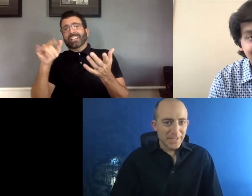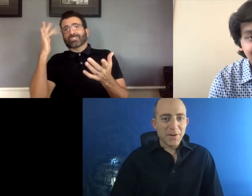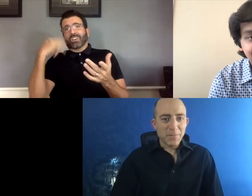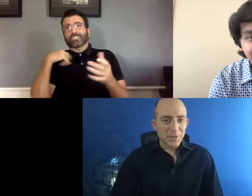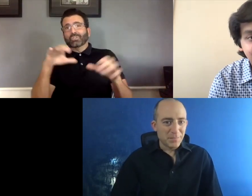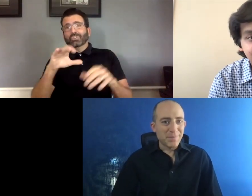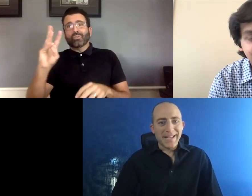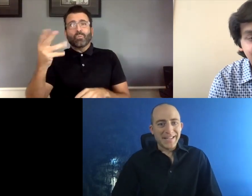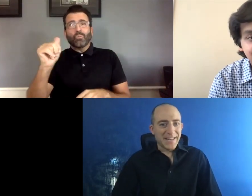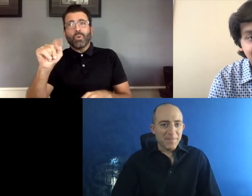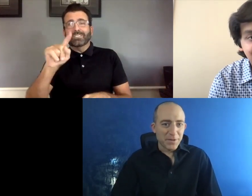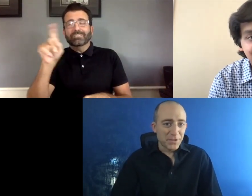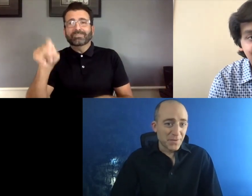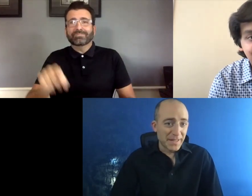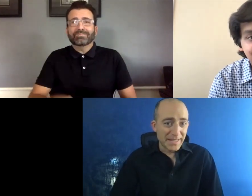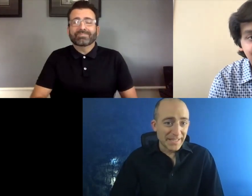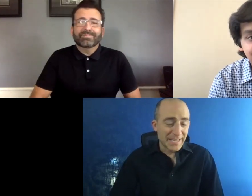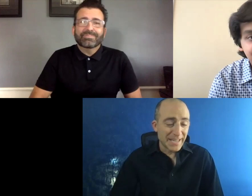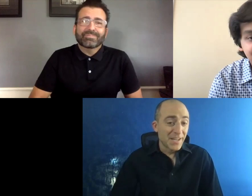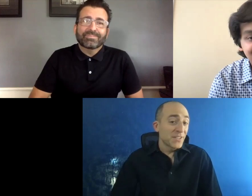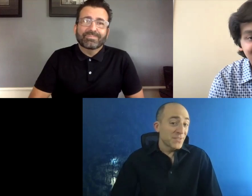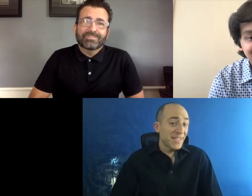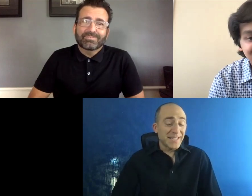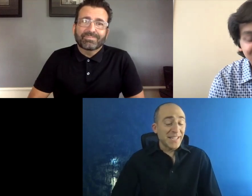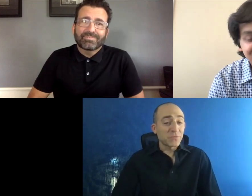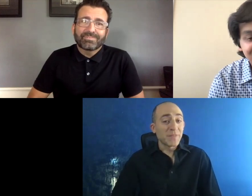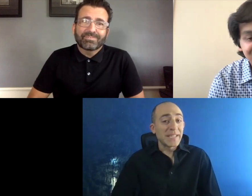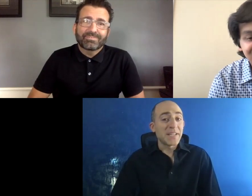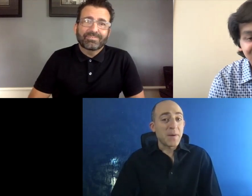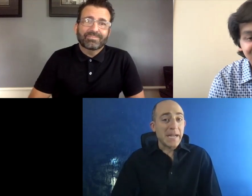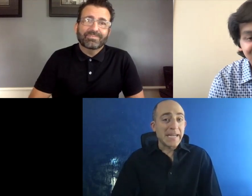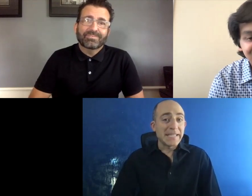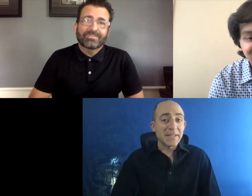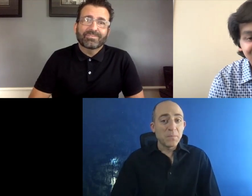hearing person playing a deaf person - or anything like that. So that that's really why I did What?